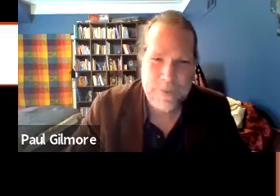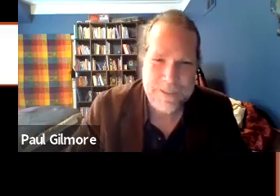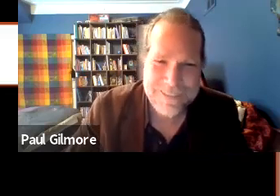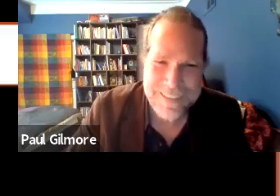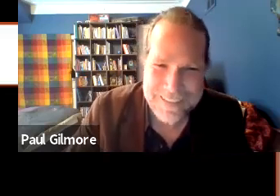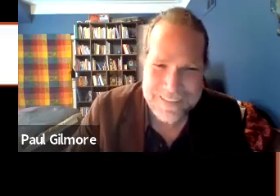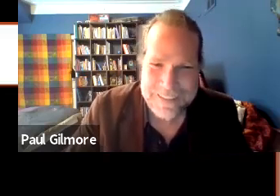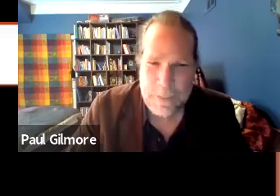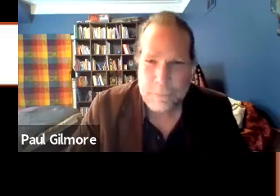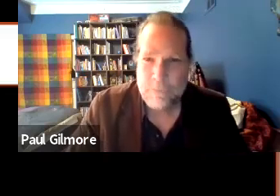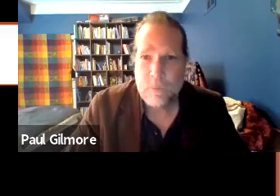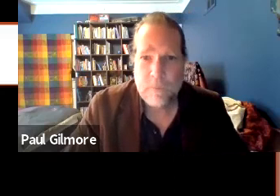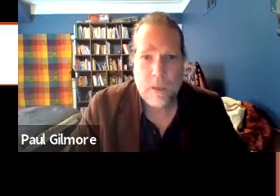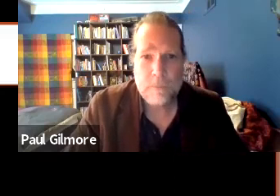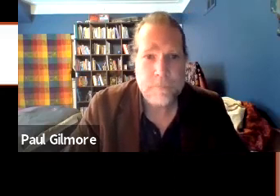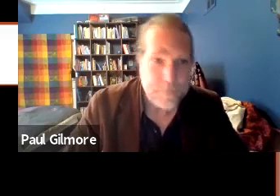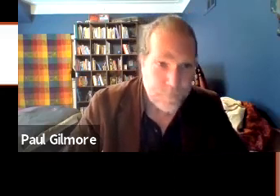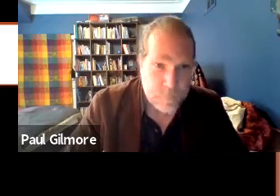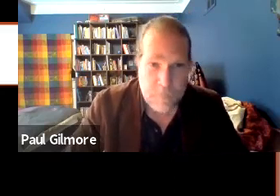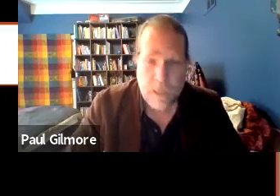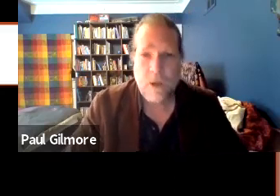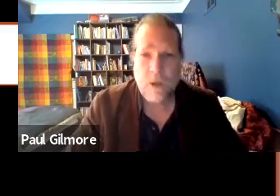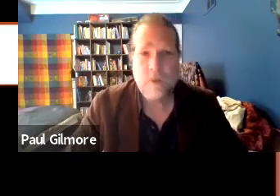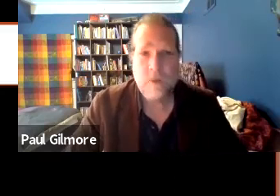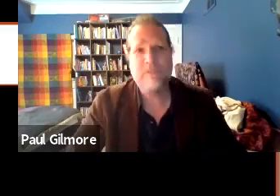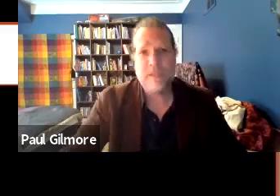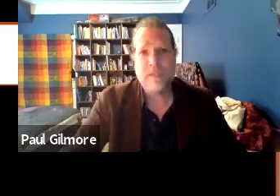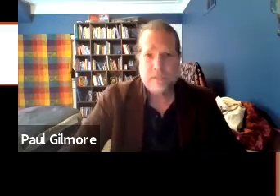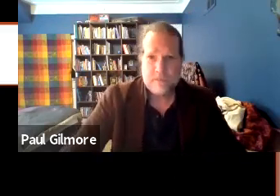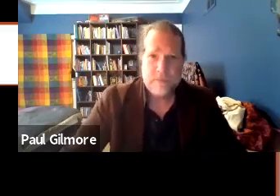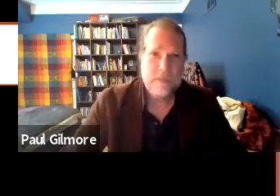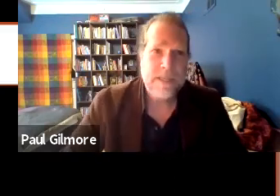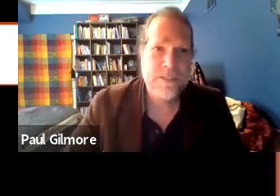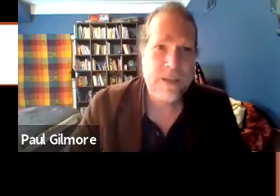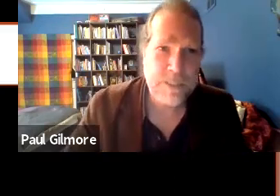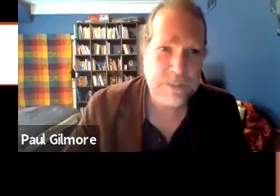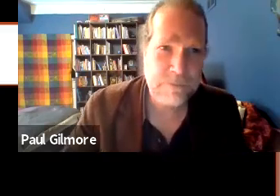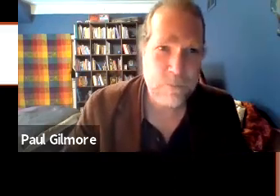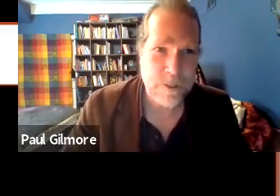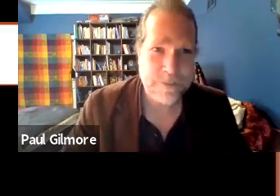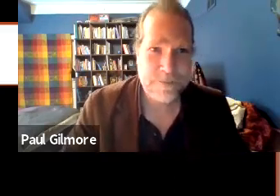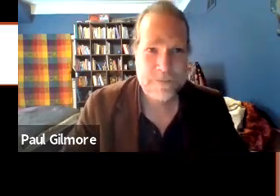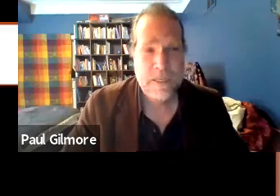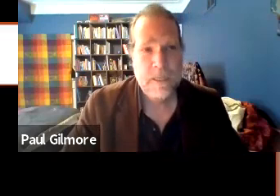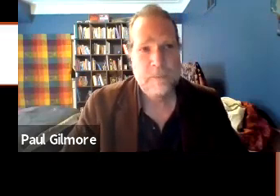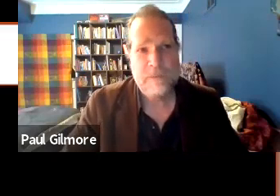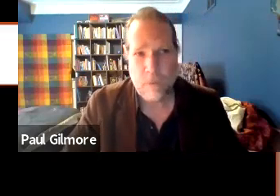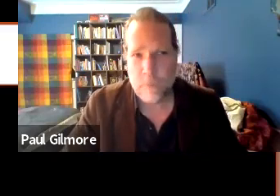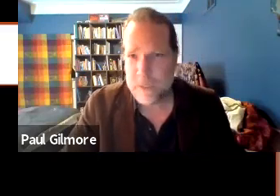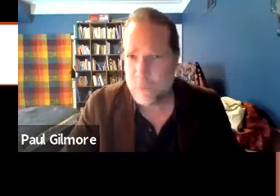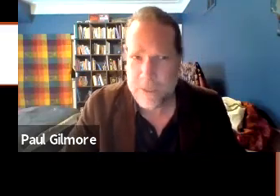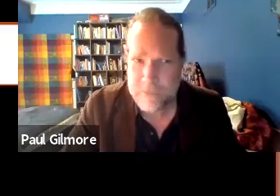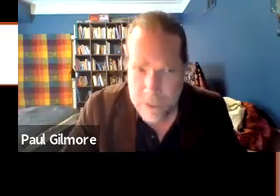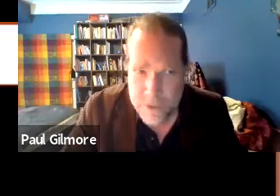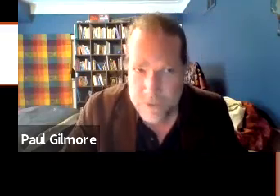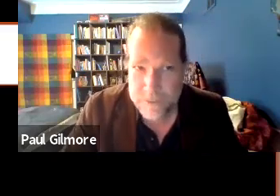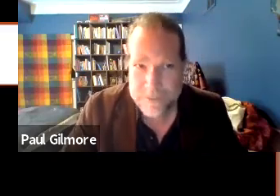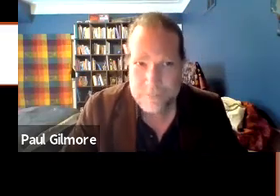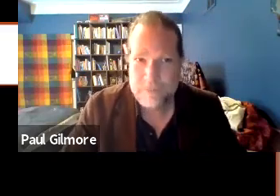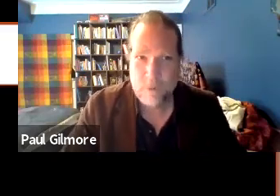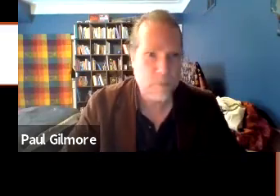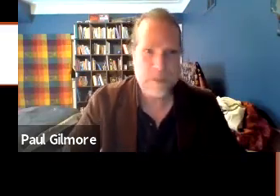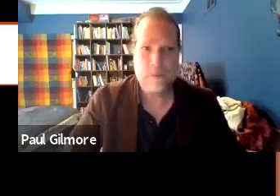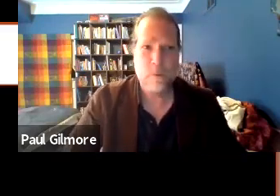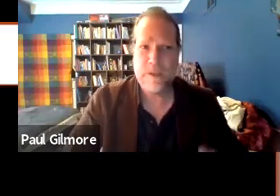anyway. No, it's Ben Franklin. In 1751. Before we were even a country, before we were